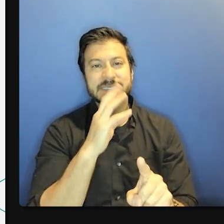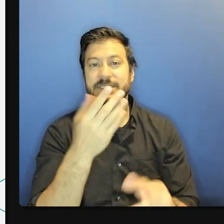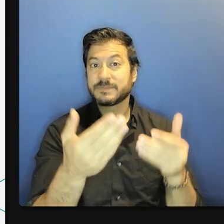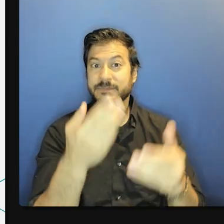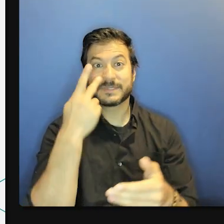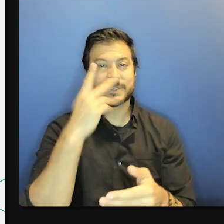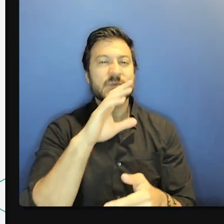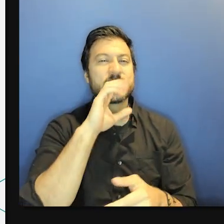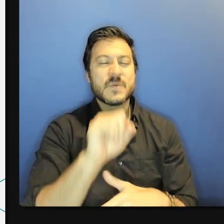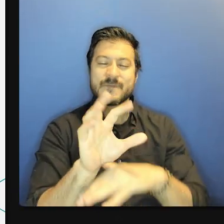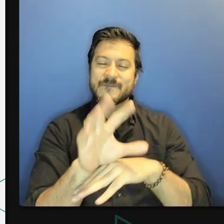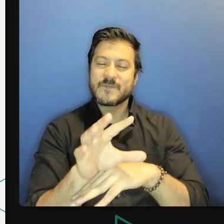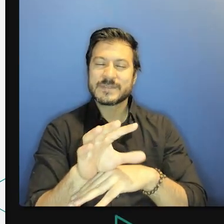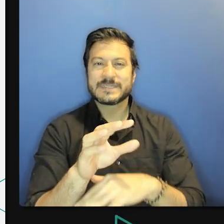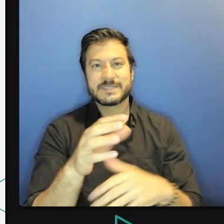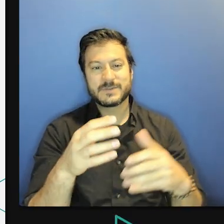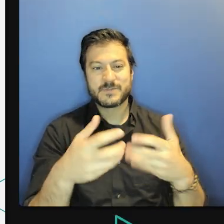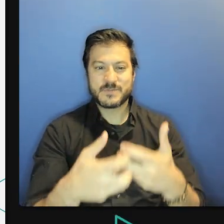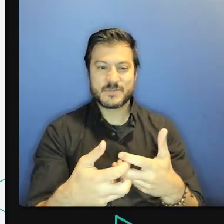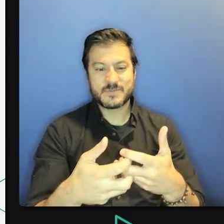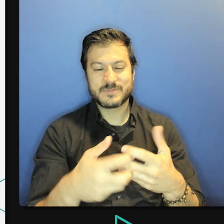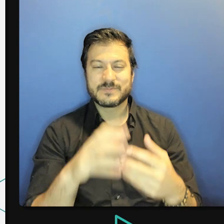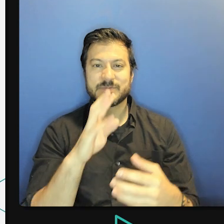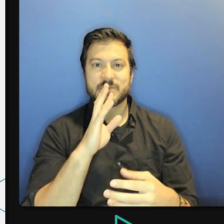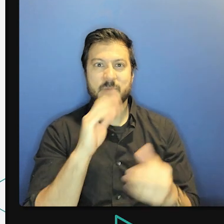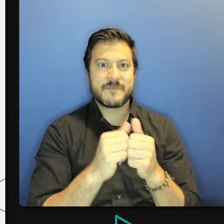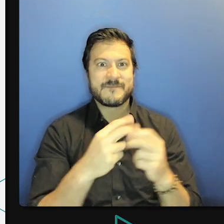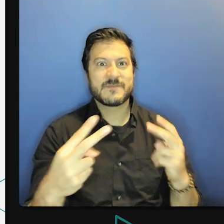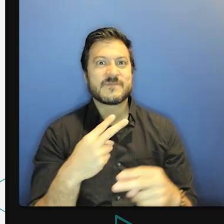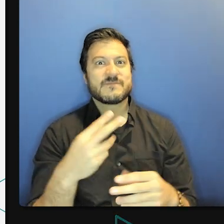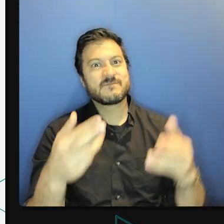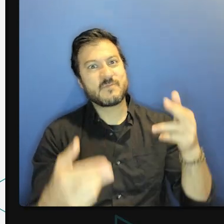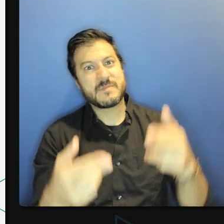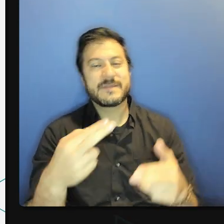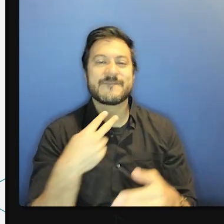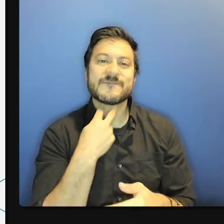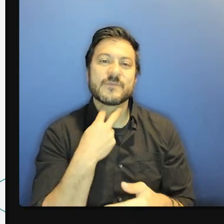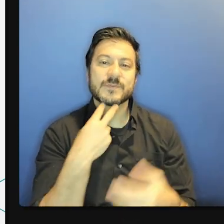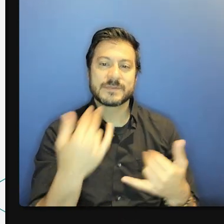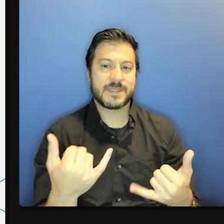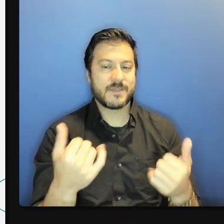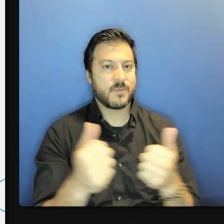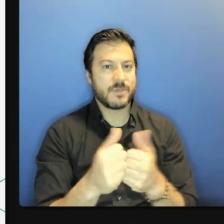You've probably seen old footage of computers speaking in a very robotic voice. In recent years, with breakthroughs